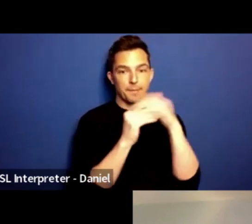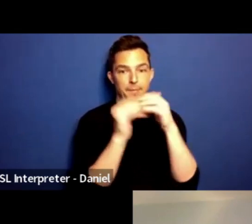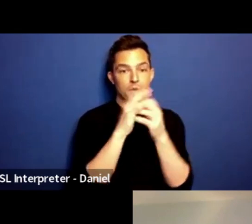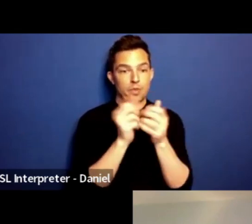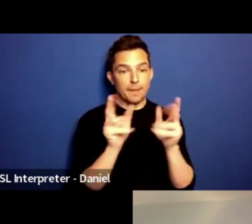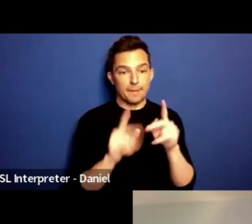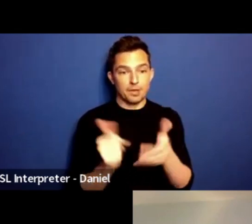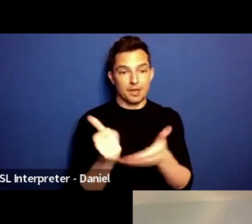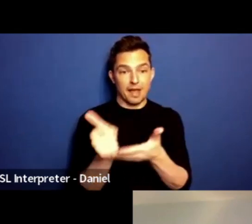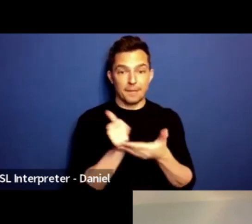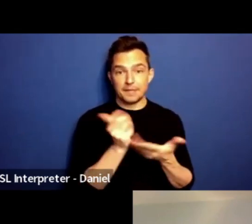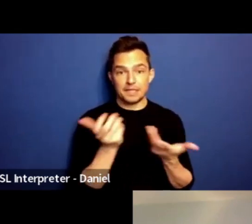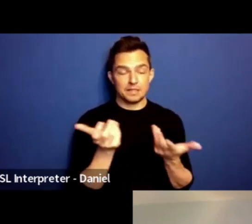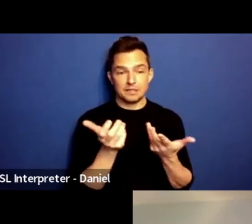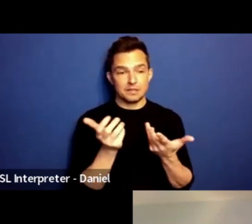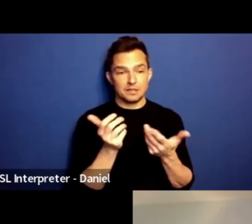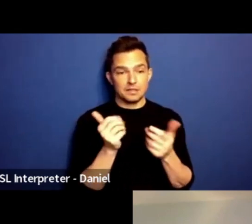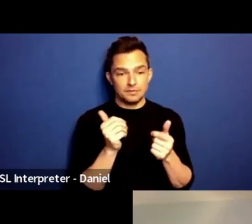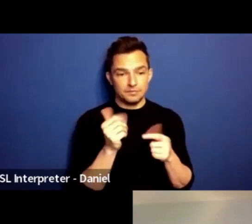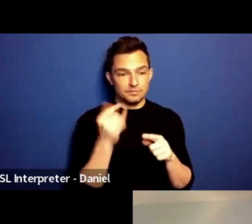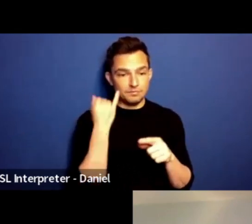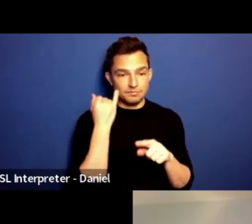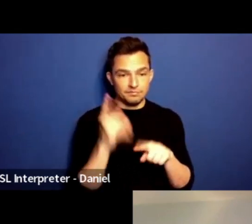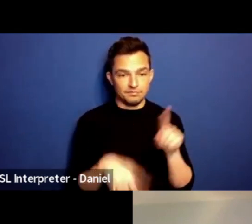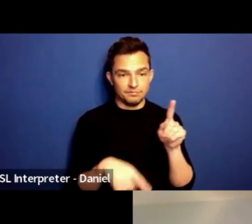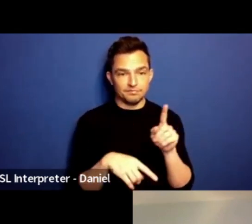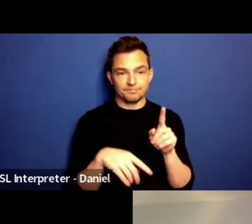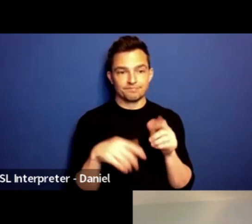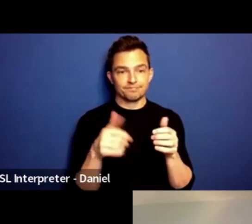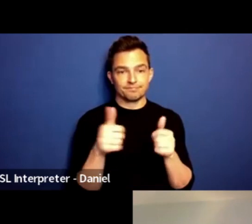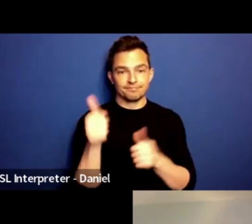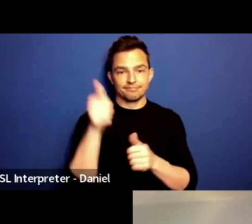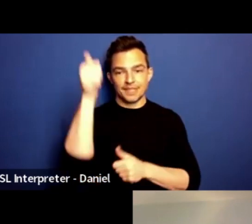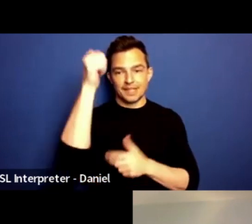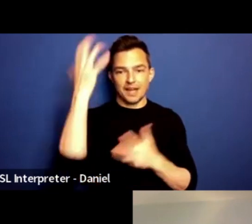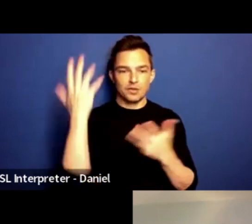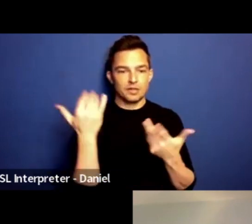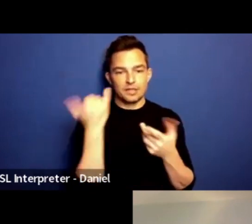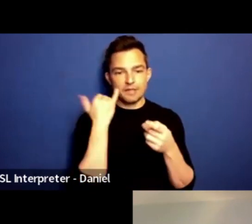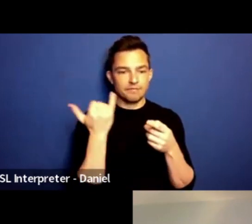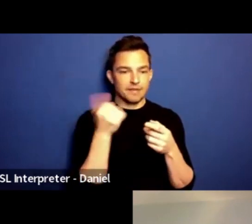Maslow's hierarchy. If I can't get a house, the bullets is gonna be flying, and I'm not gonna feel safe. So I think that